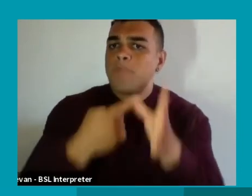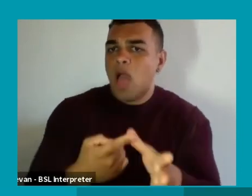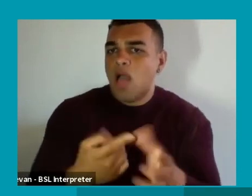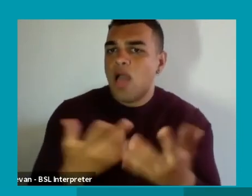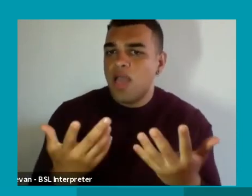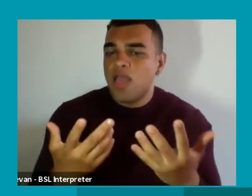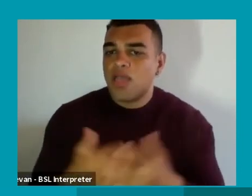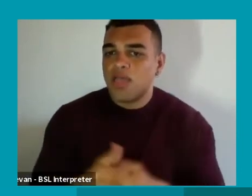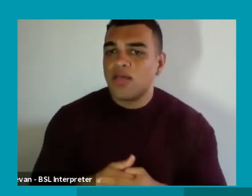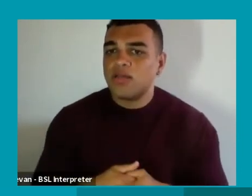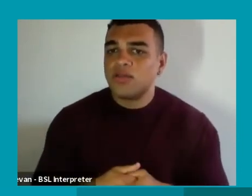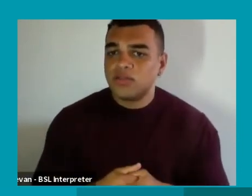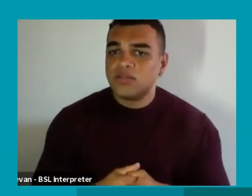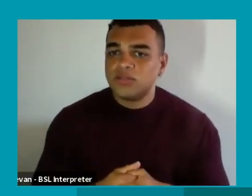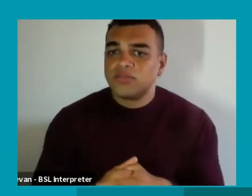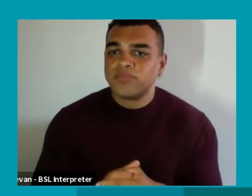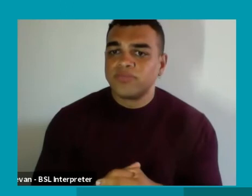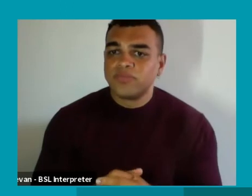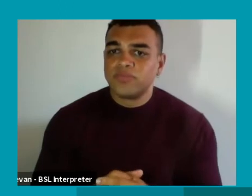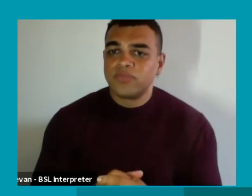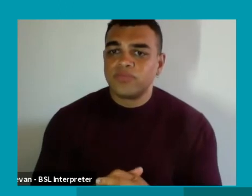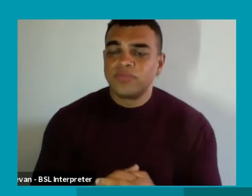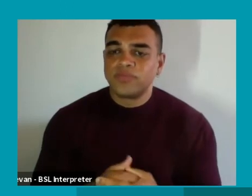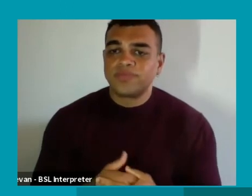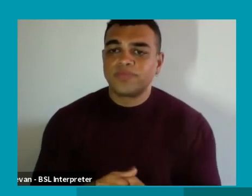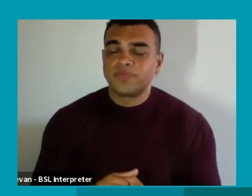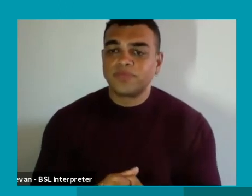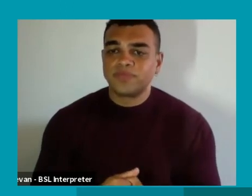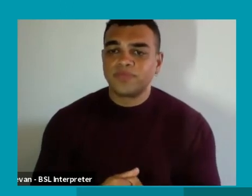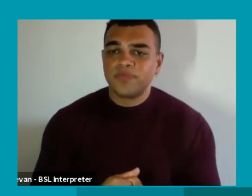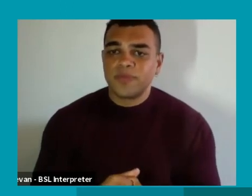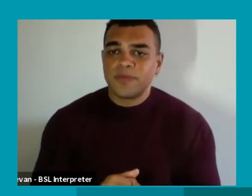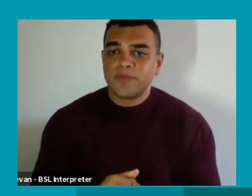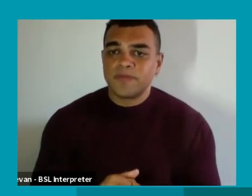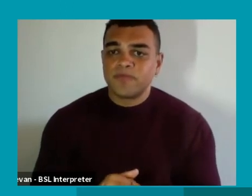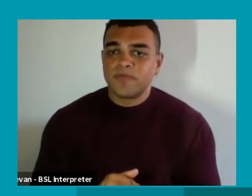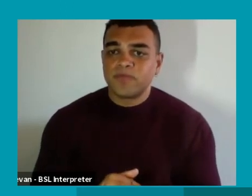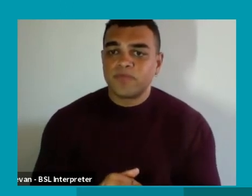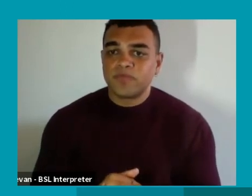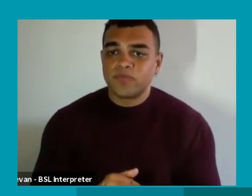who will then be able to apply using things like Instagram and LinkedIn and Facebook. Rosa, have you got anything to add?